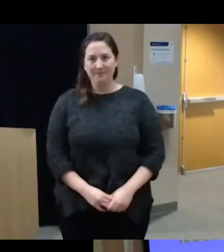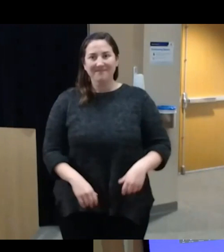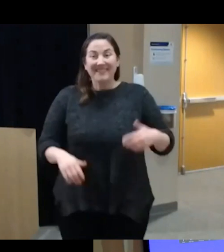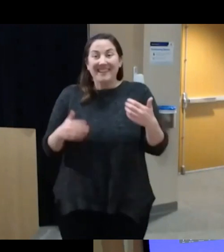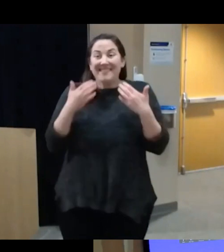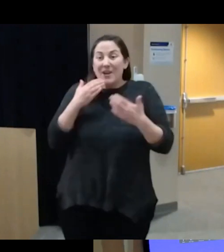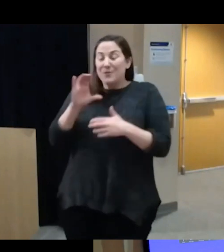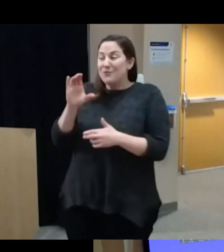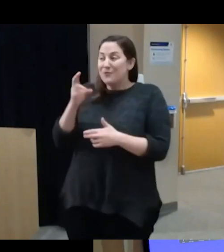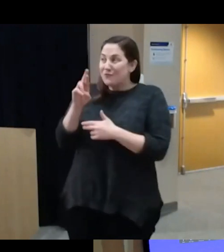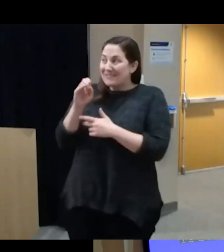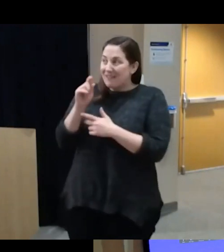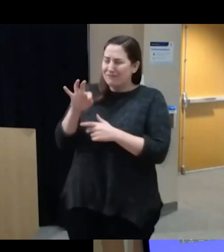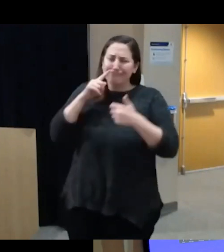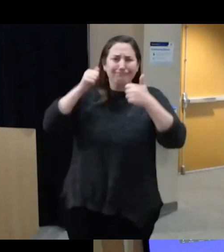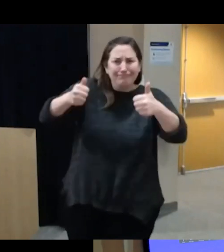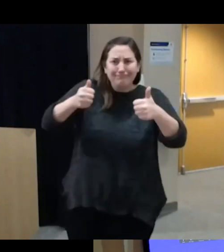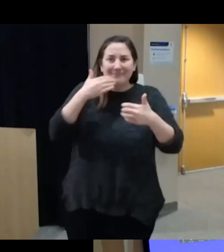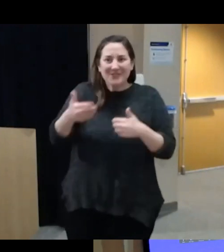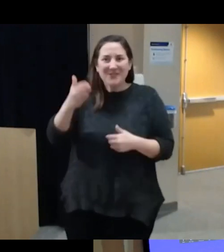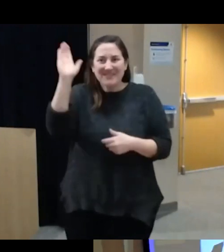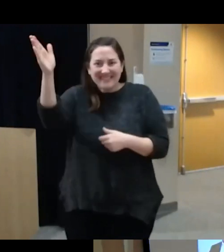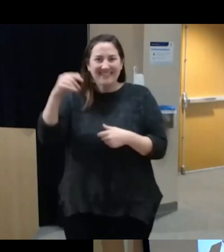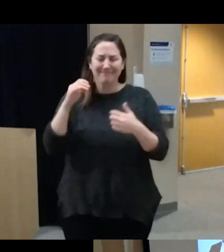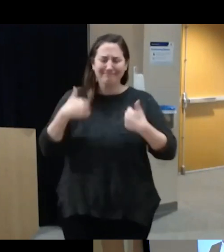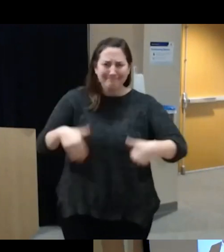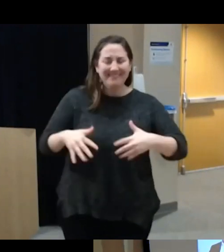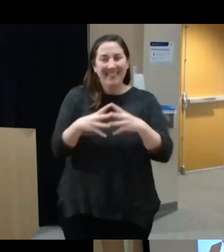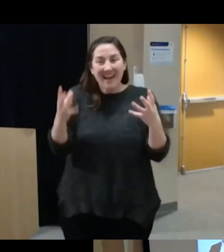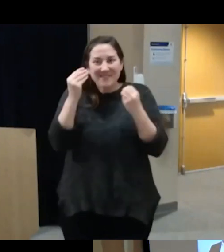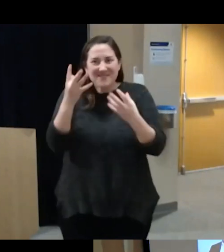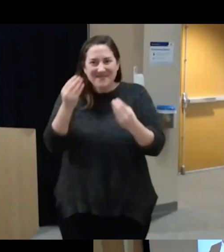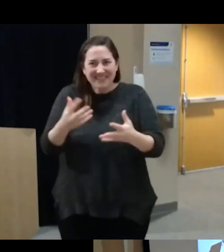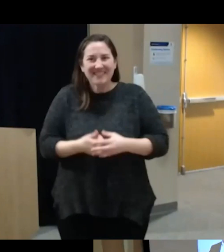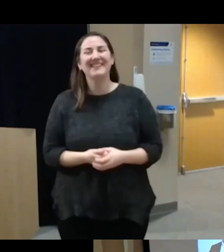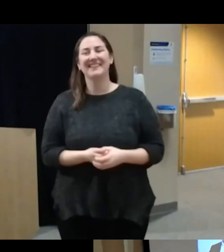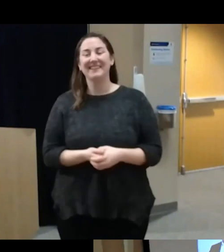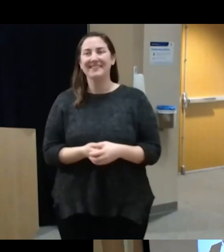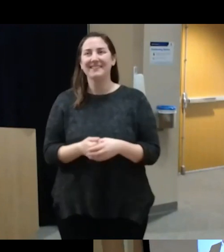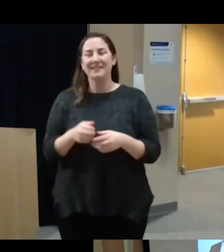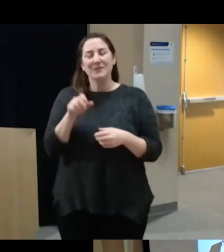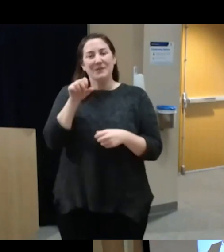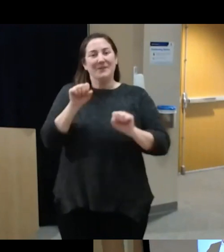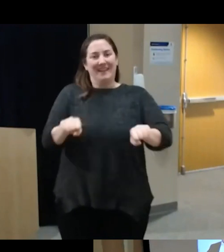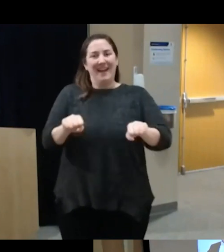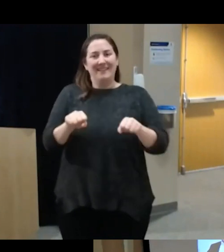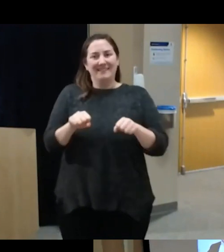Thank you Kristoff. That was really great and a lot of information there that's can be translated today to